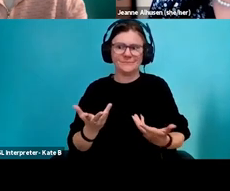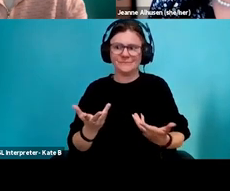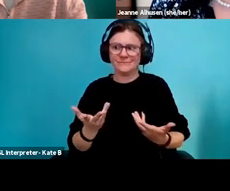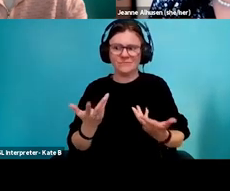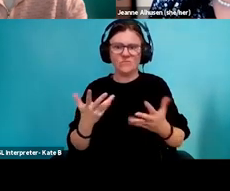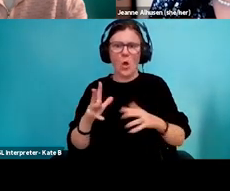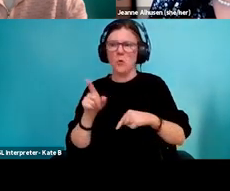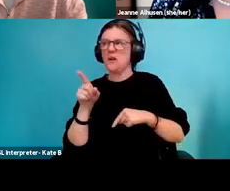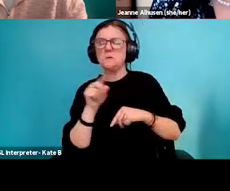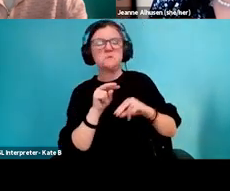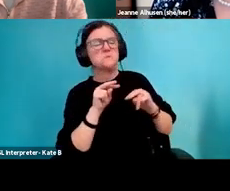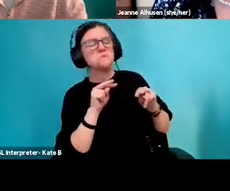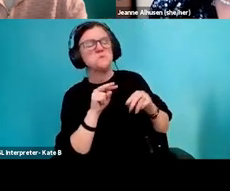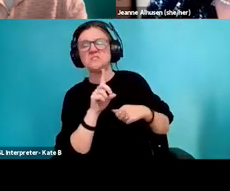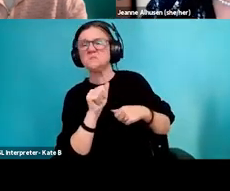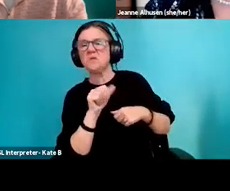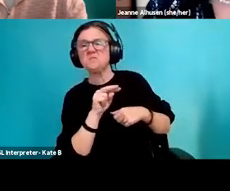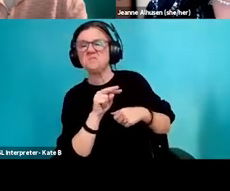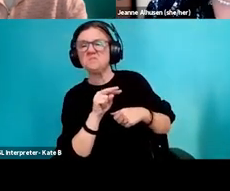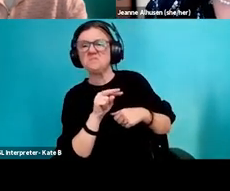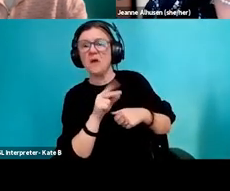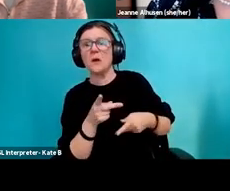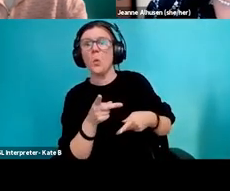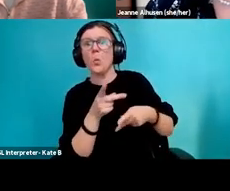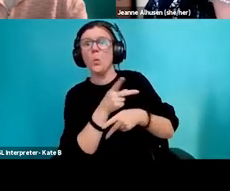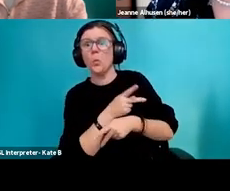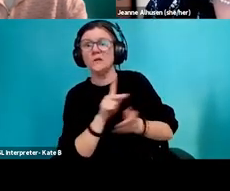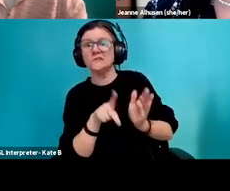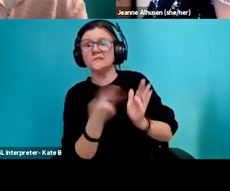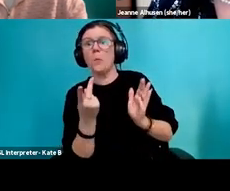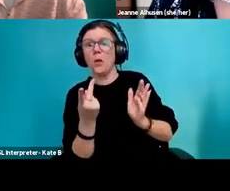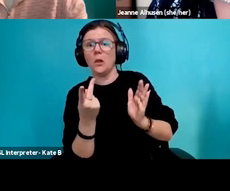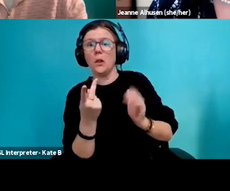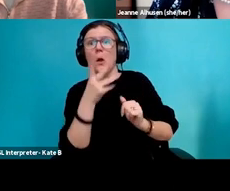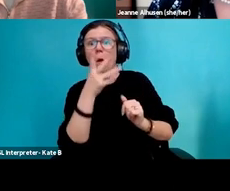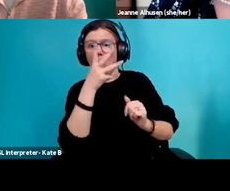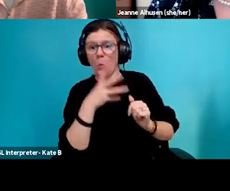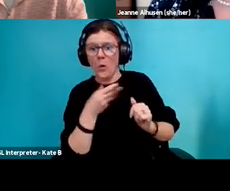scrutinized for being disabled, but in having a baby, and being a woman of color, they feel